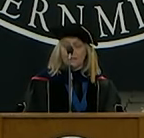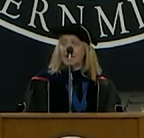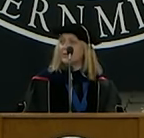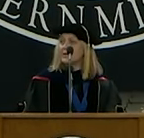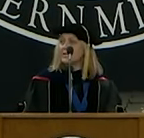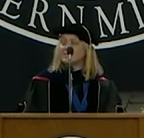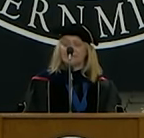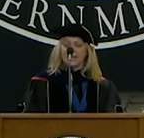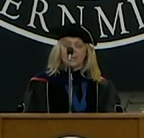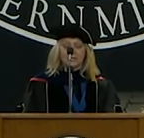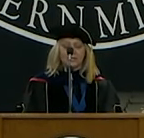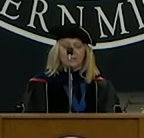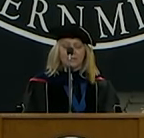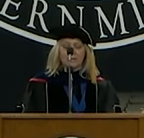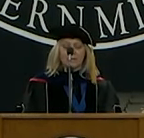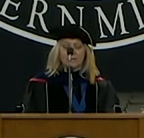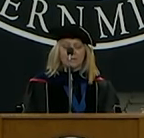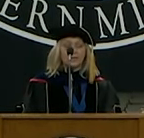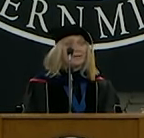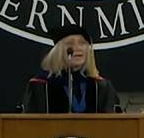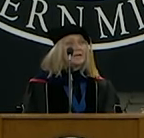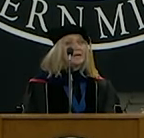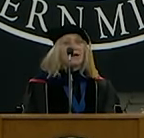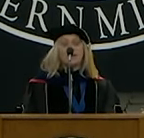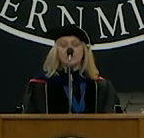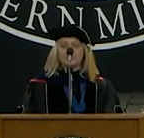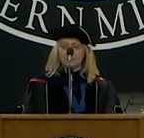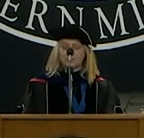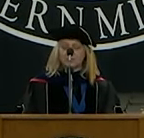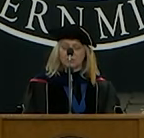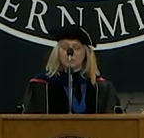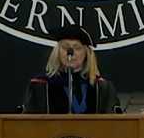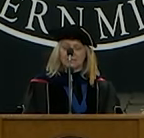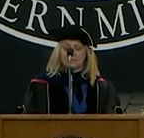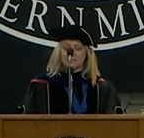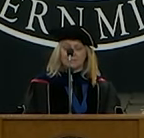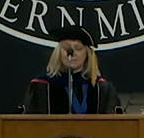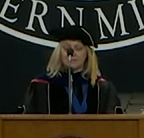a comprehensive examination in their major, and an Honors research thesis.